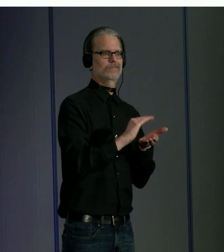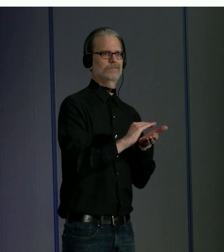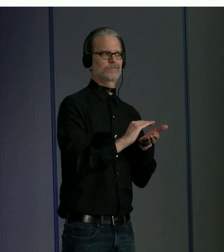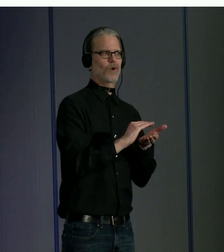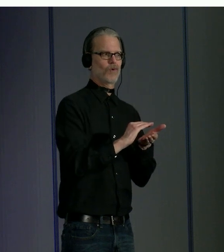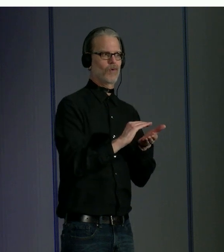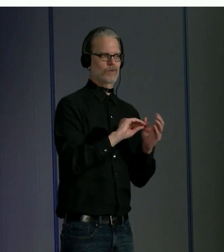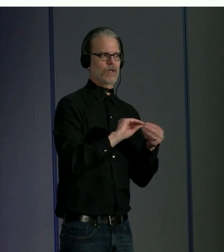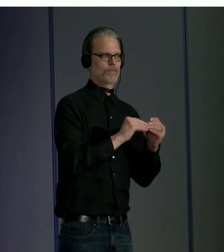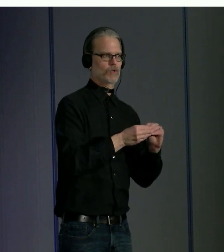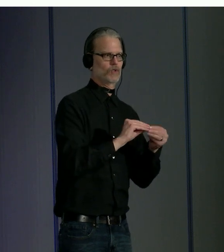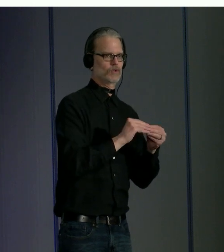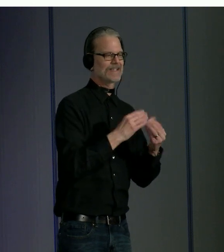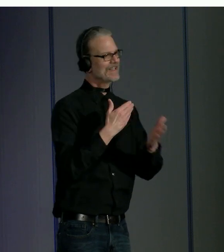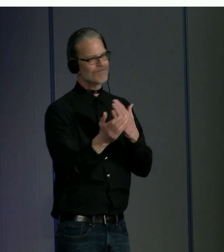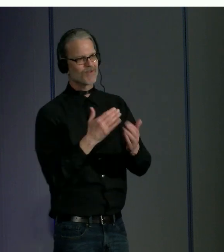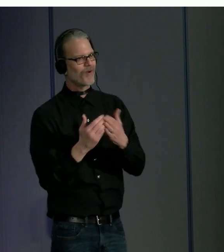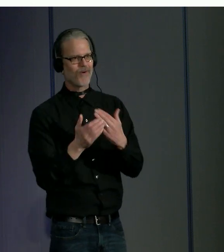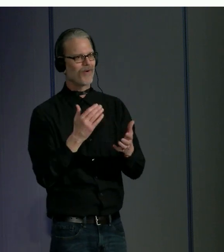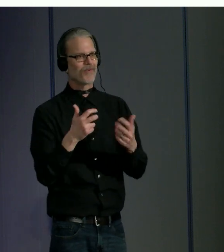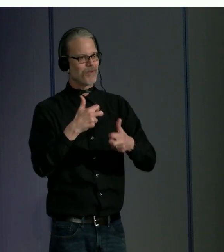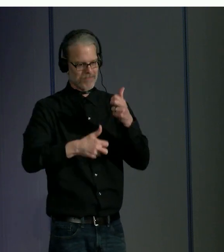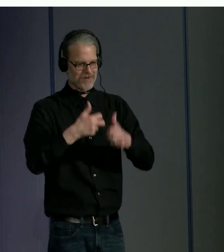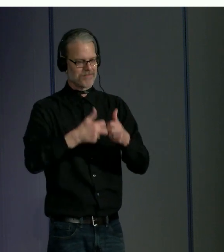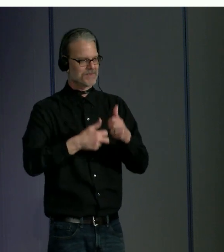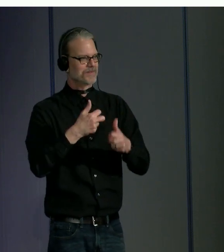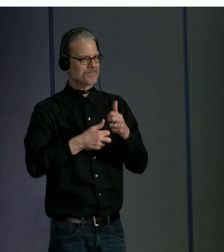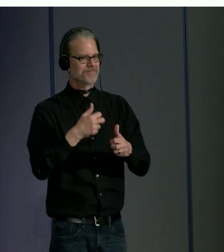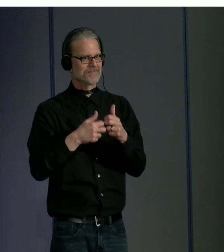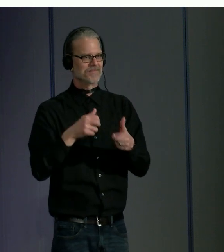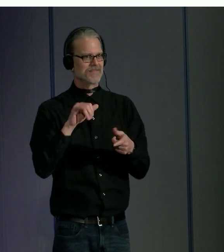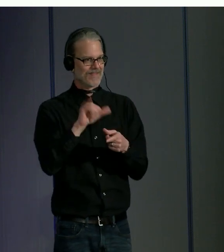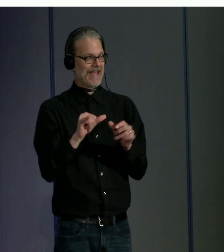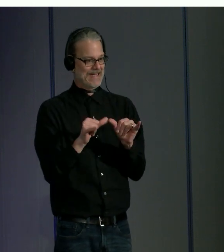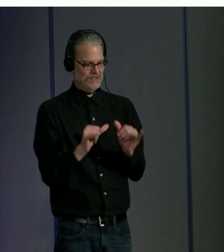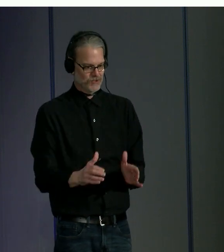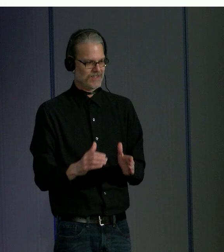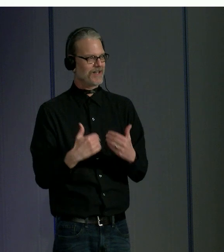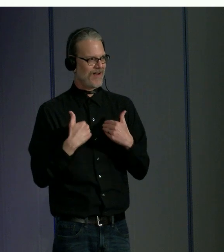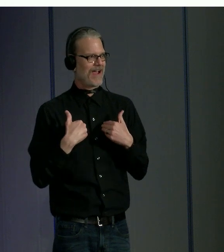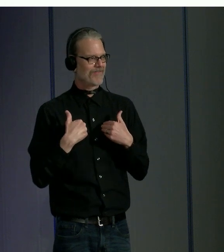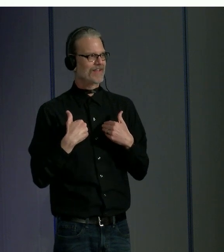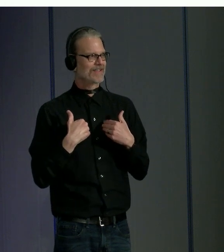even though the fundamental problem that engineer is having, keeping the download size as small